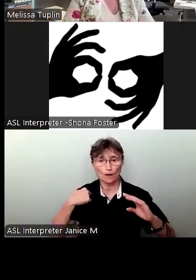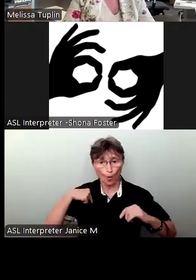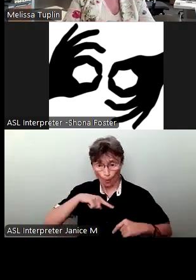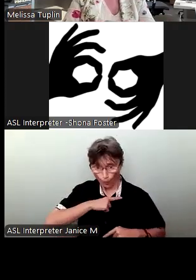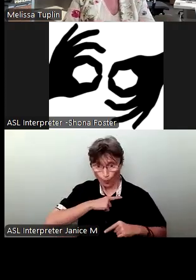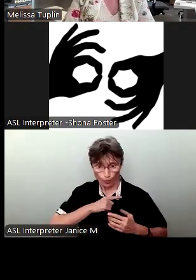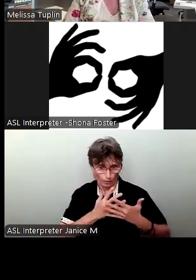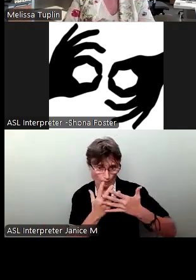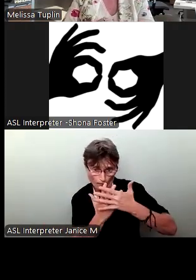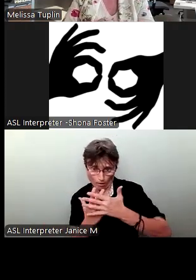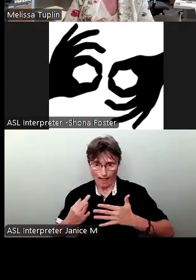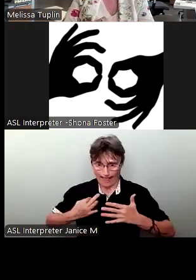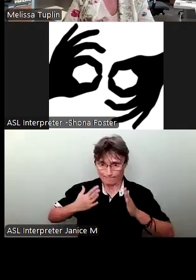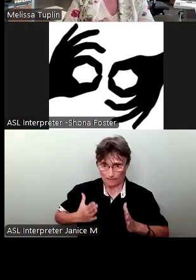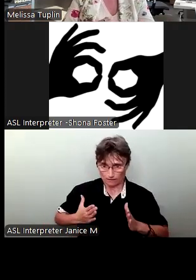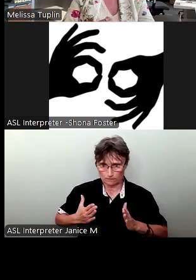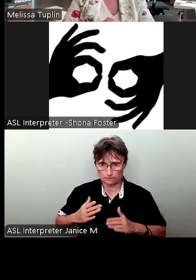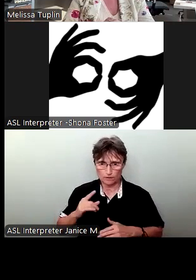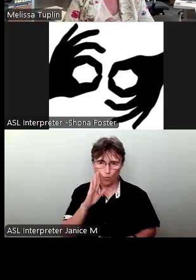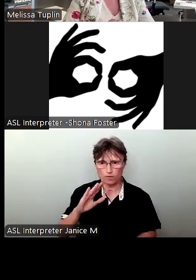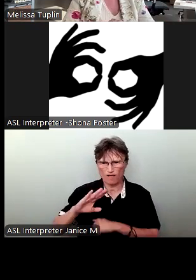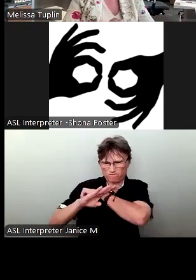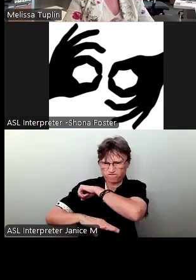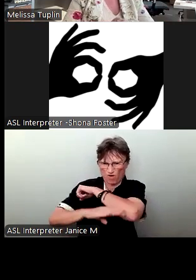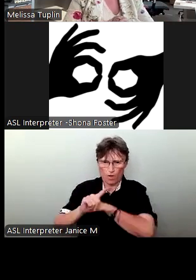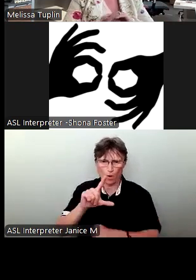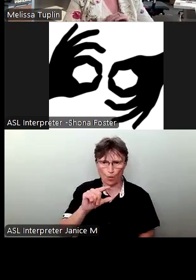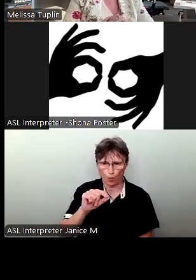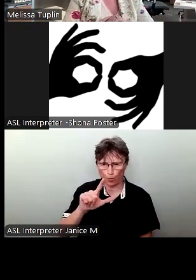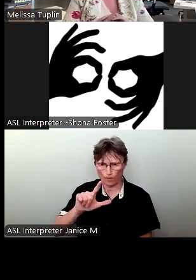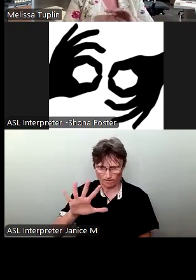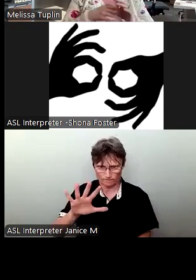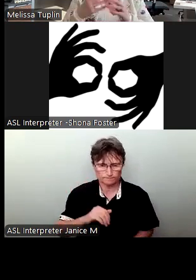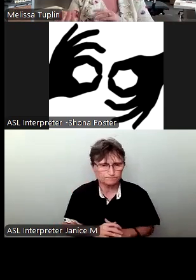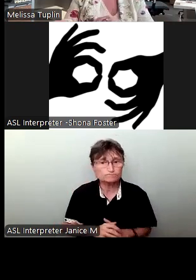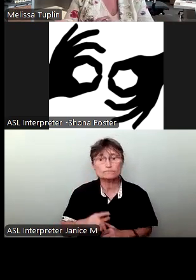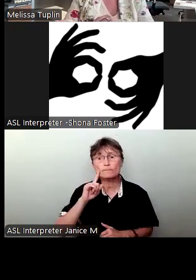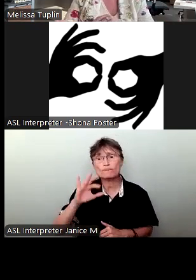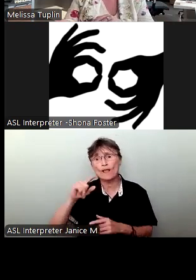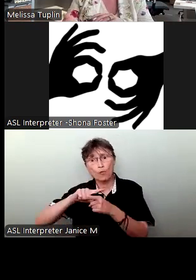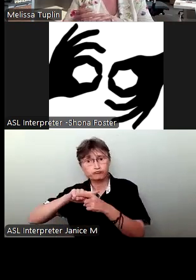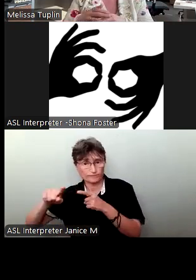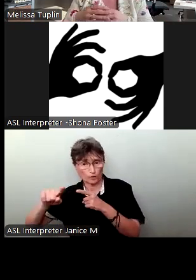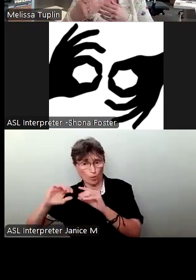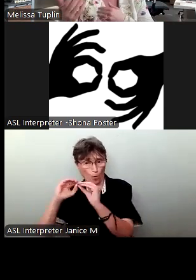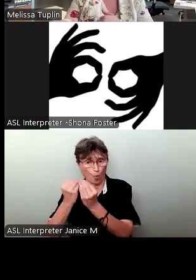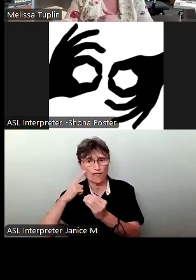and the Professional Arts Organizations Program will be committed on a four-year cycle for 2027